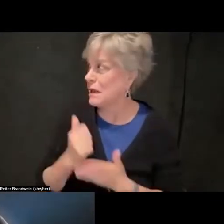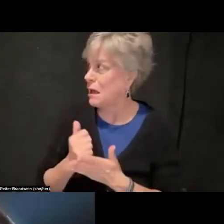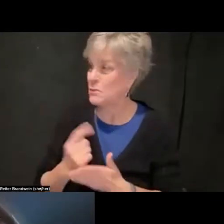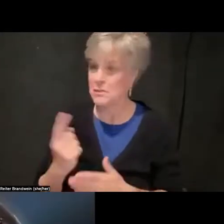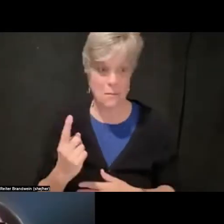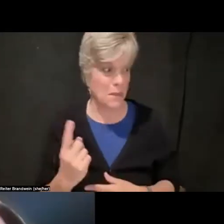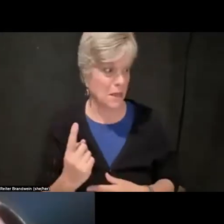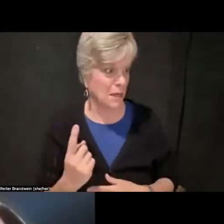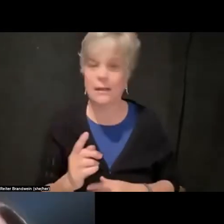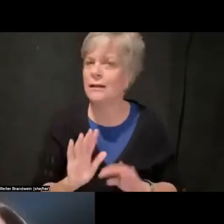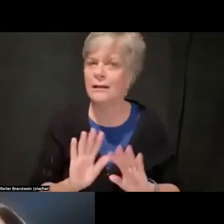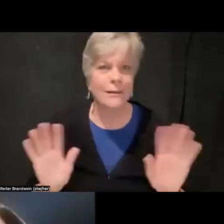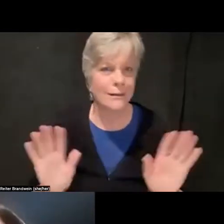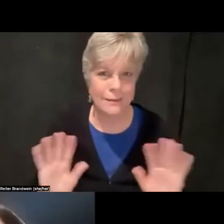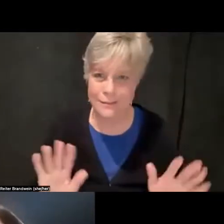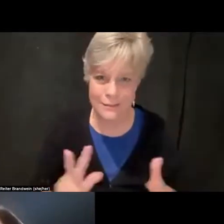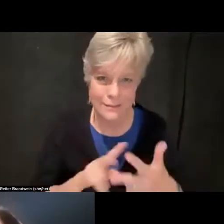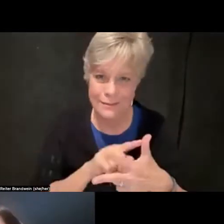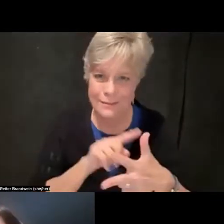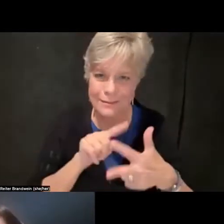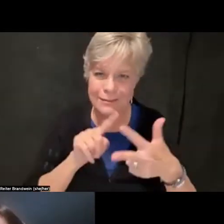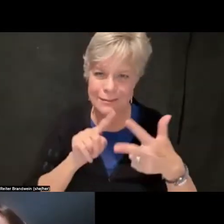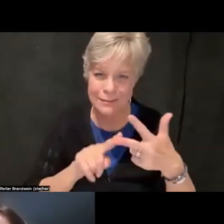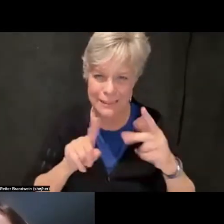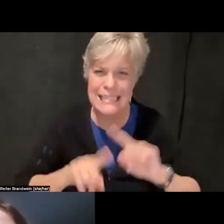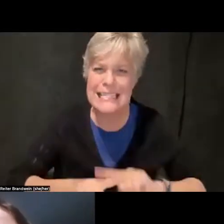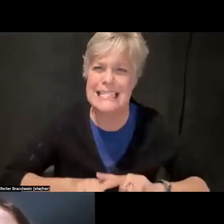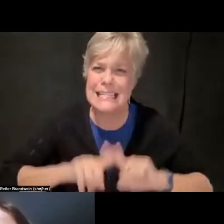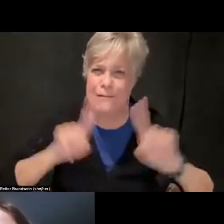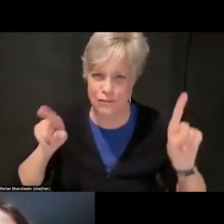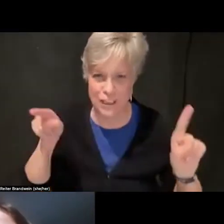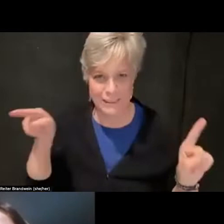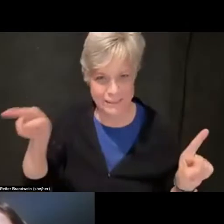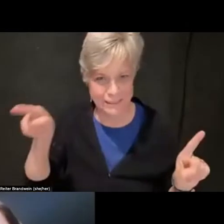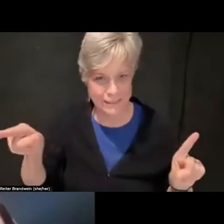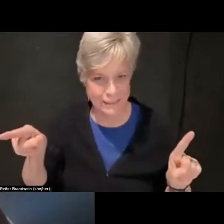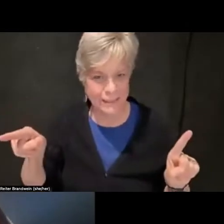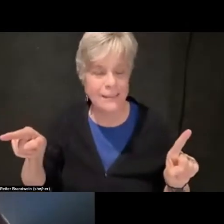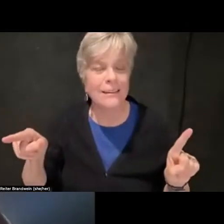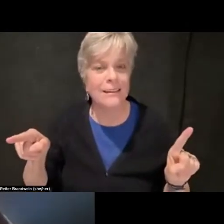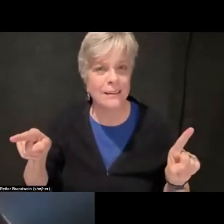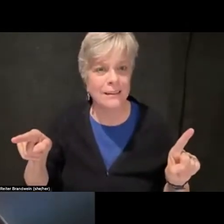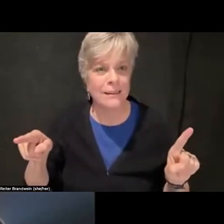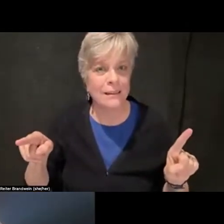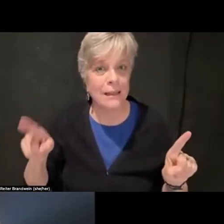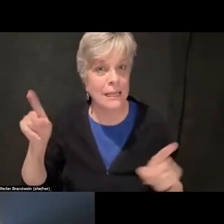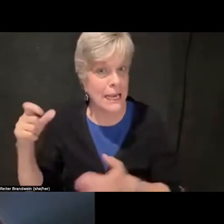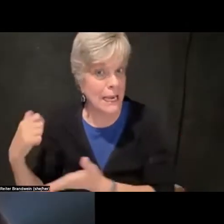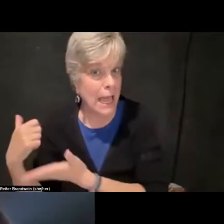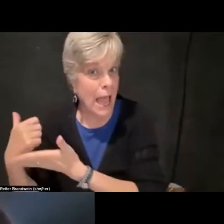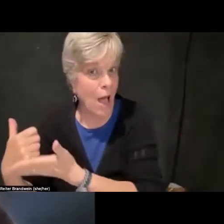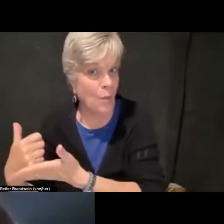So again, you can see that very distinct difference between needing help versus being celebrated.